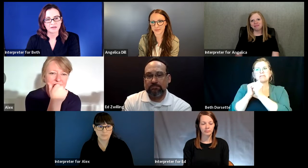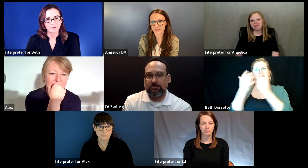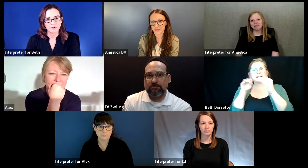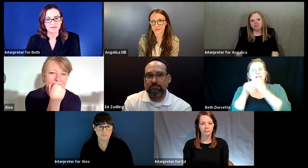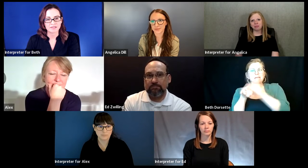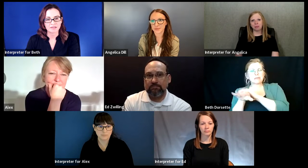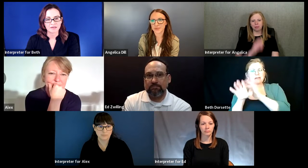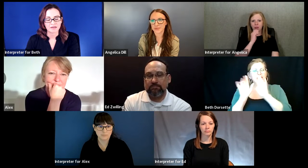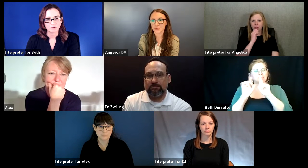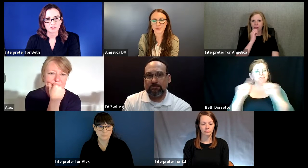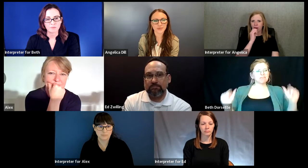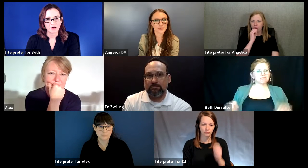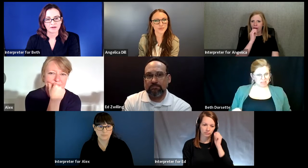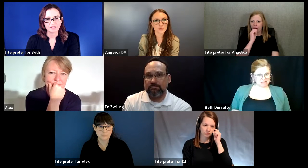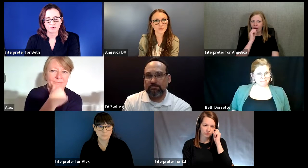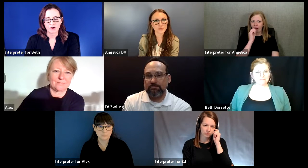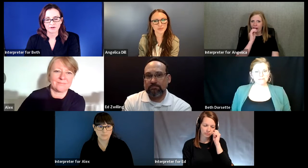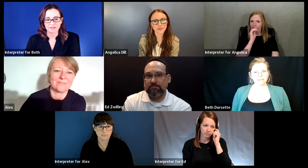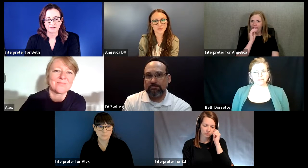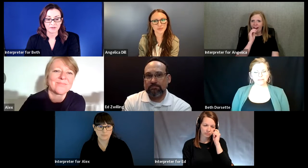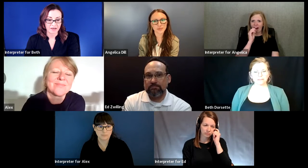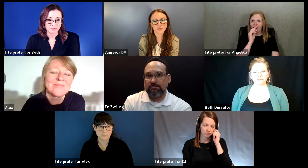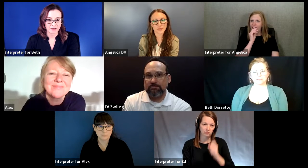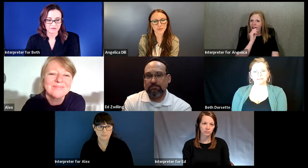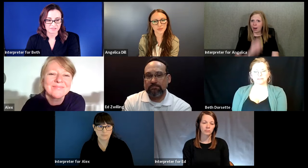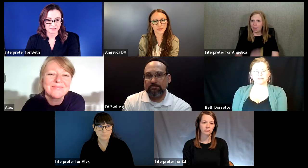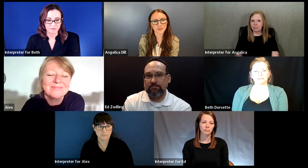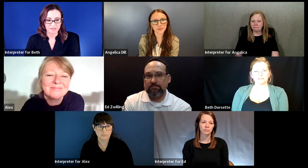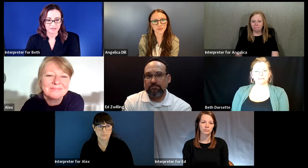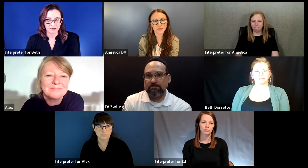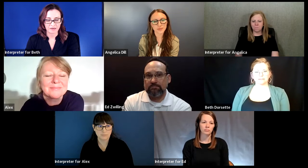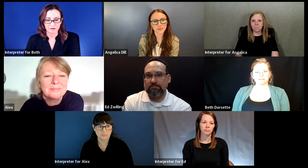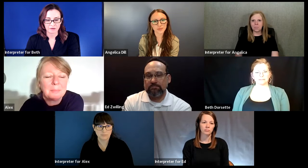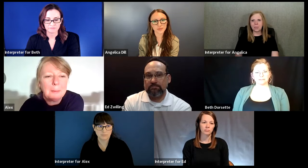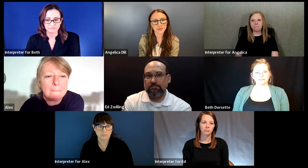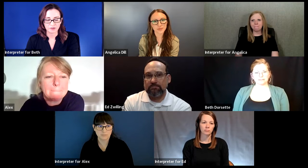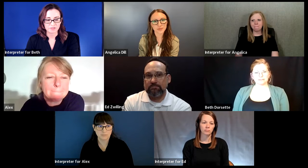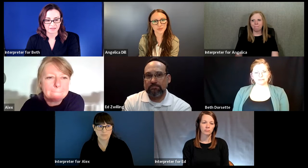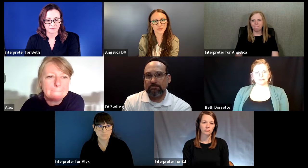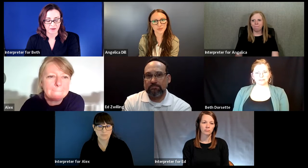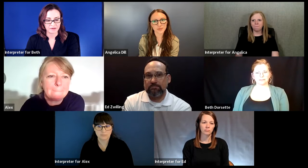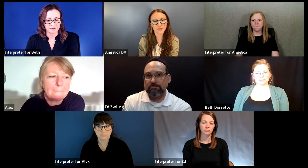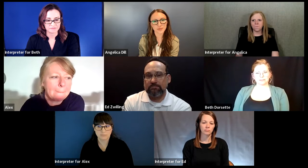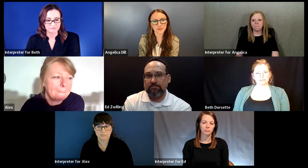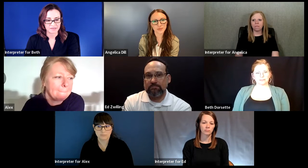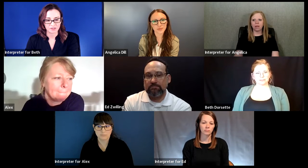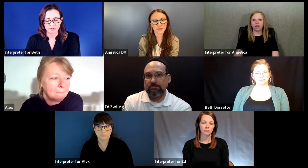have seen companies respond in regards to different types of accessibility measures that they have made?